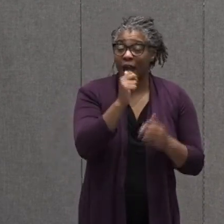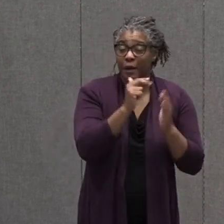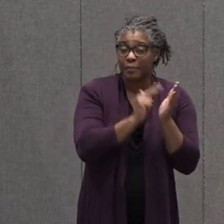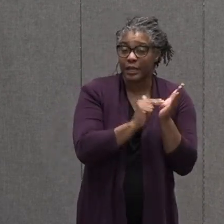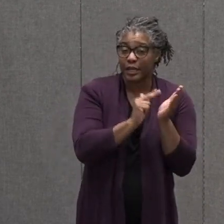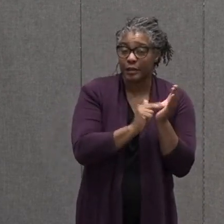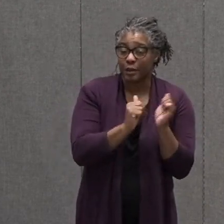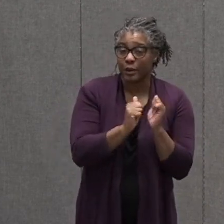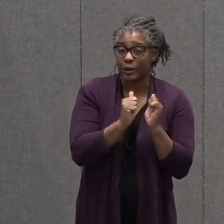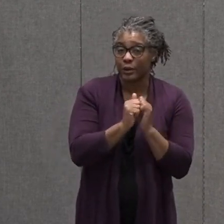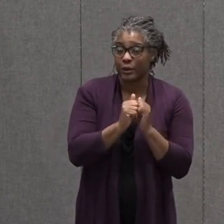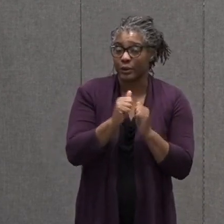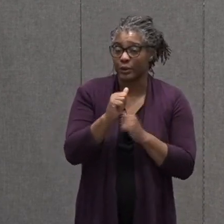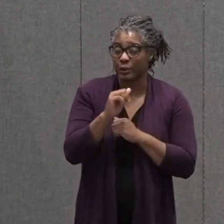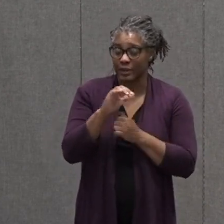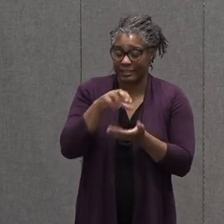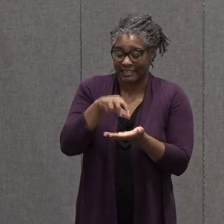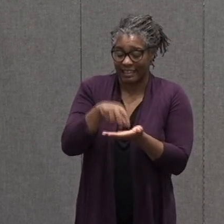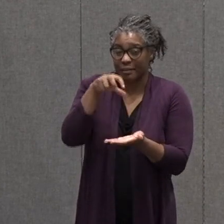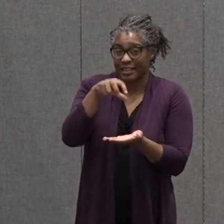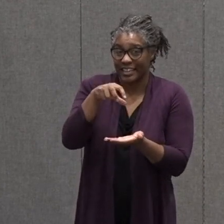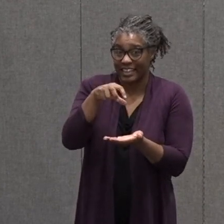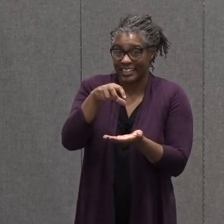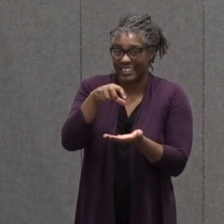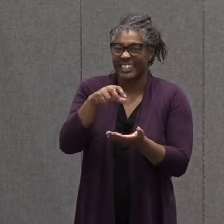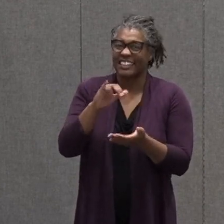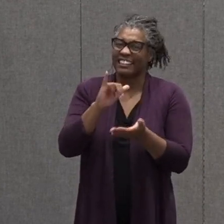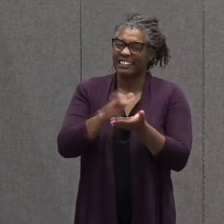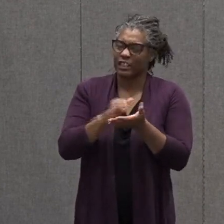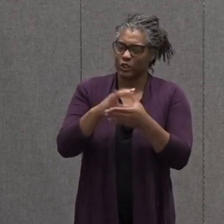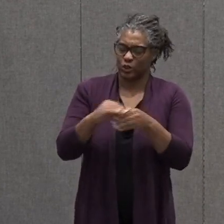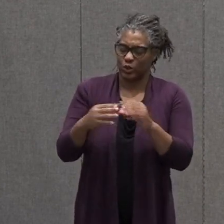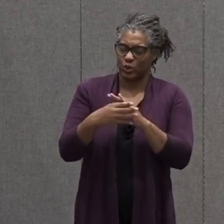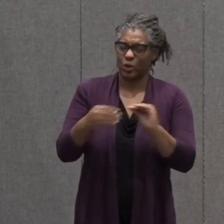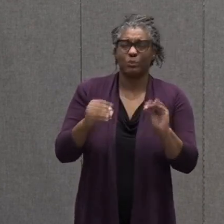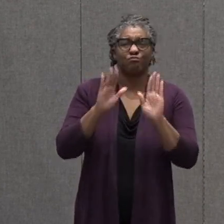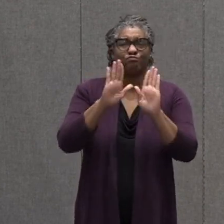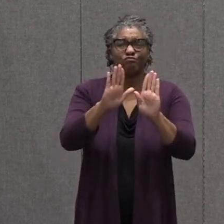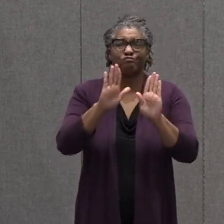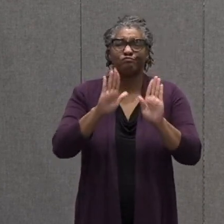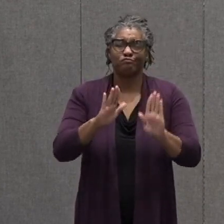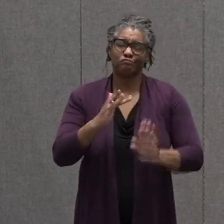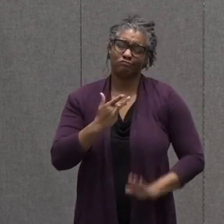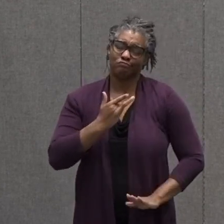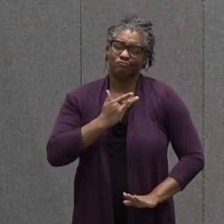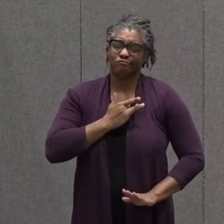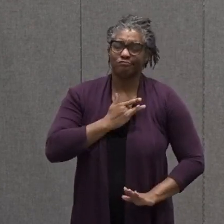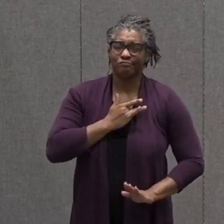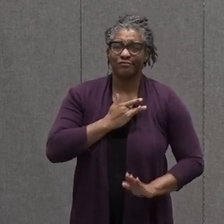It was a wonderful story about friendship that Peanut Butter found with his new friend Jelly